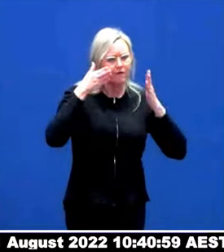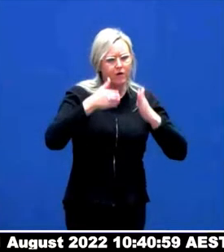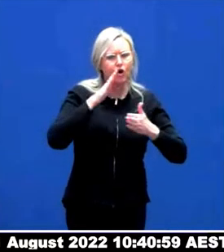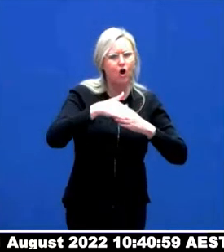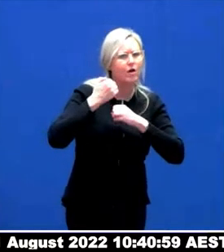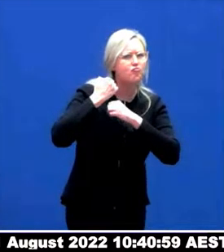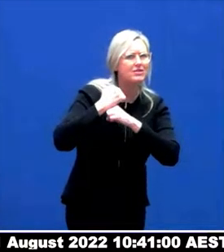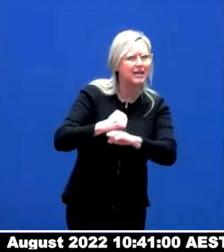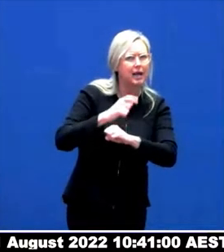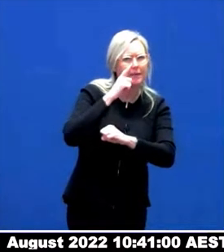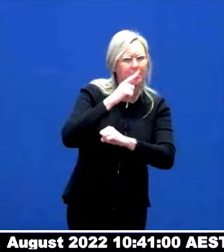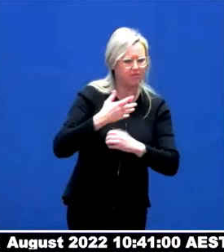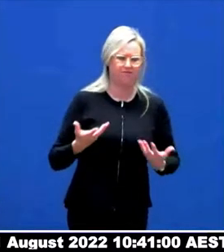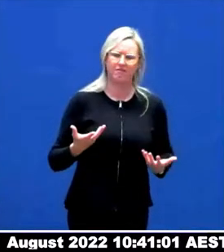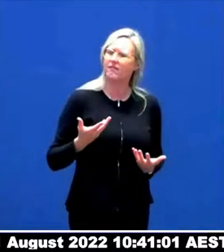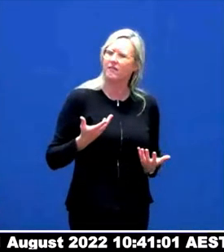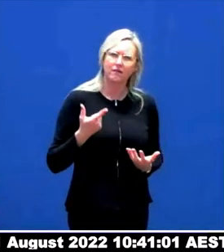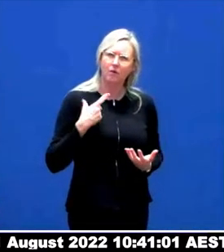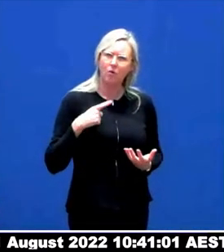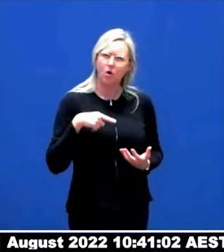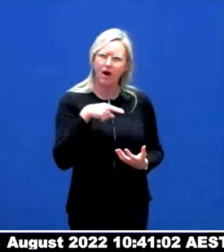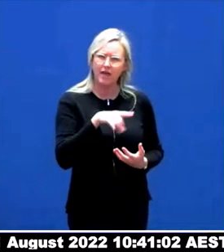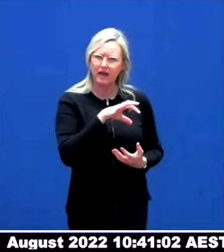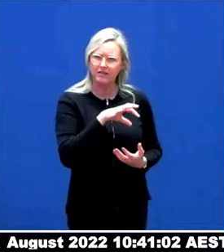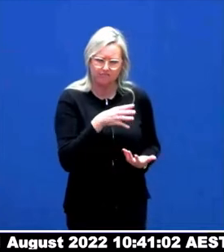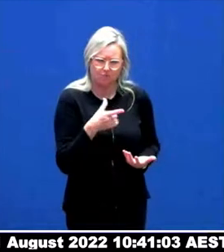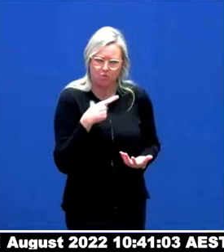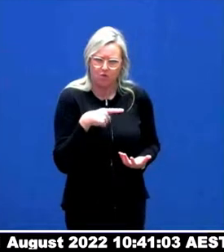Why would that not be a reason for specifically referring to homelessness?